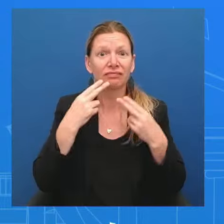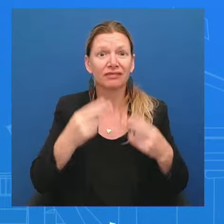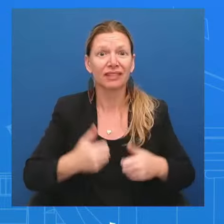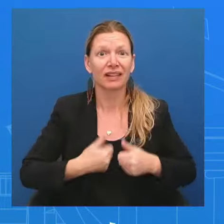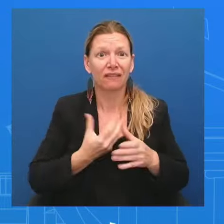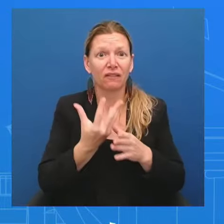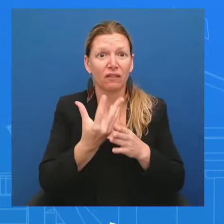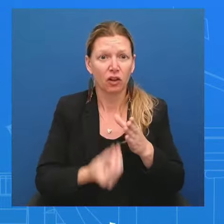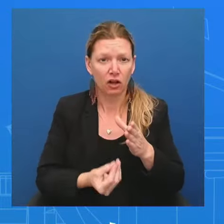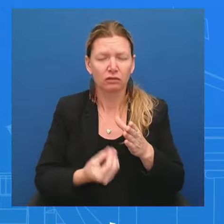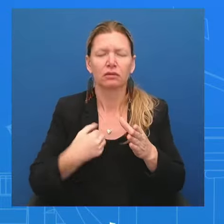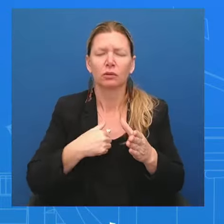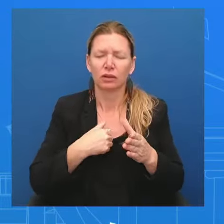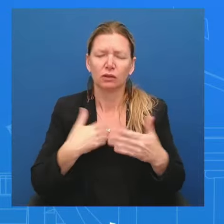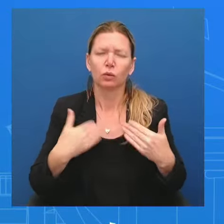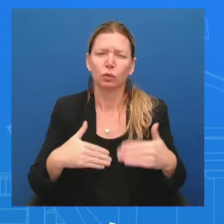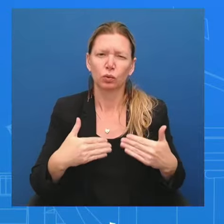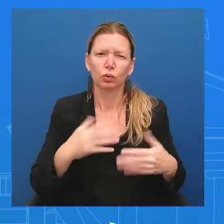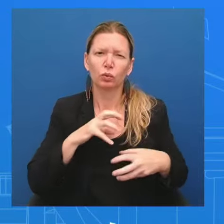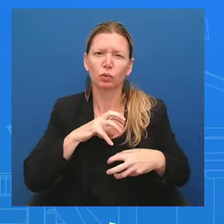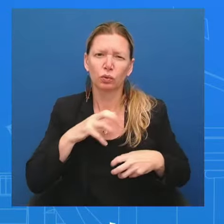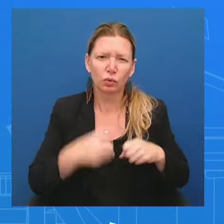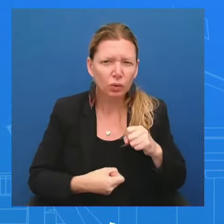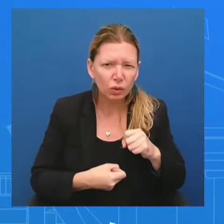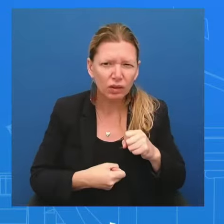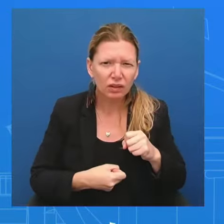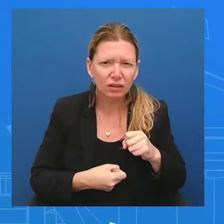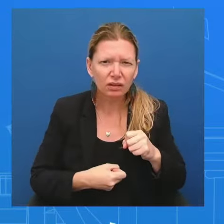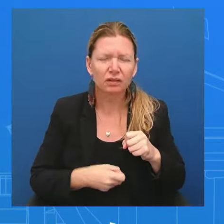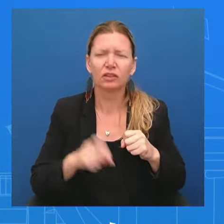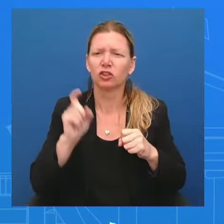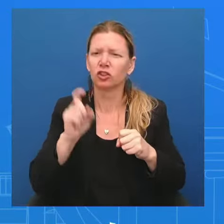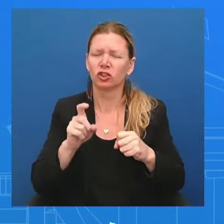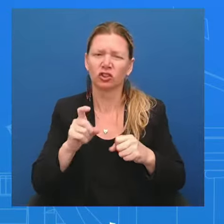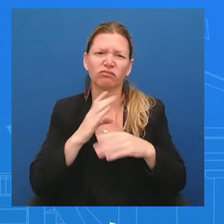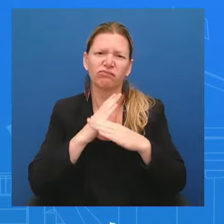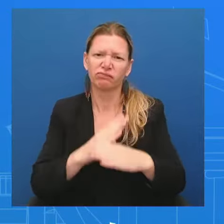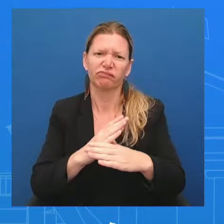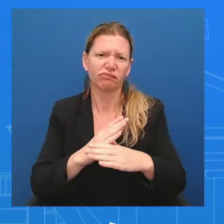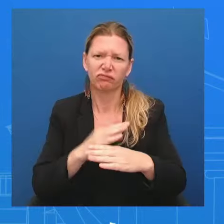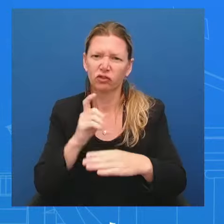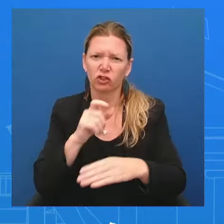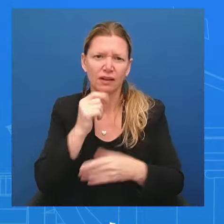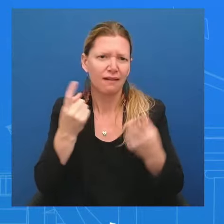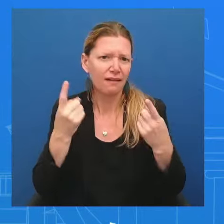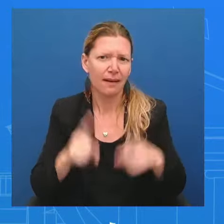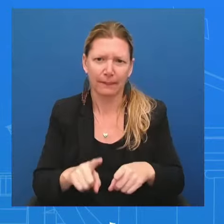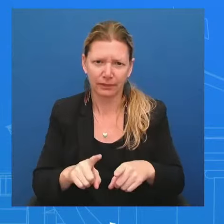should be prevented as much as possible. The Press: Has the President seen the images? Mr. Kirby: I don't know.